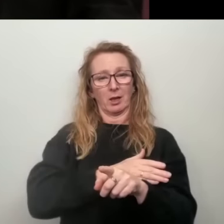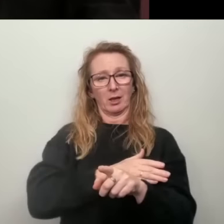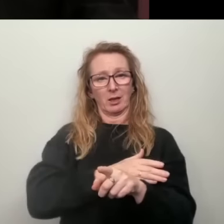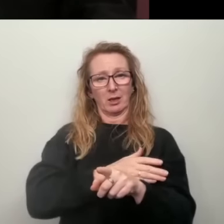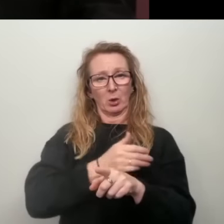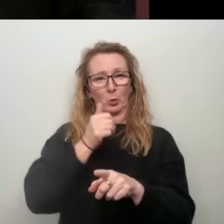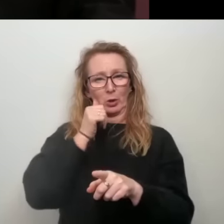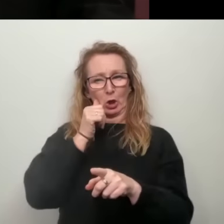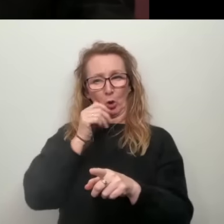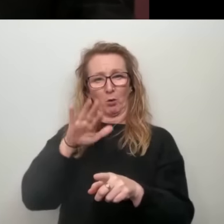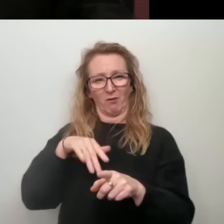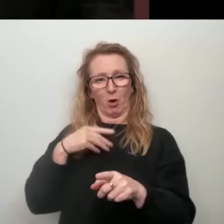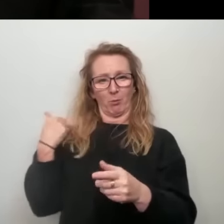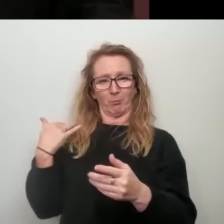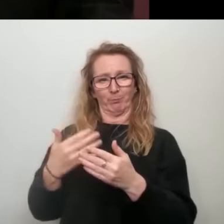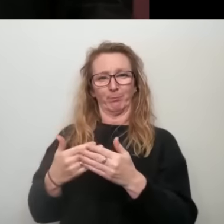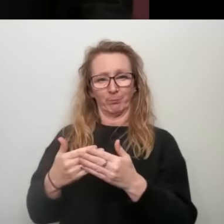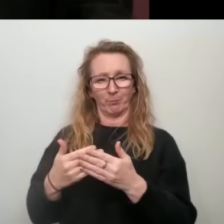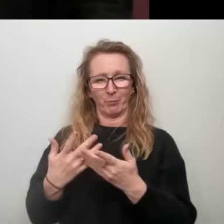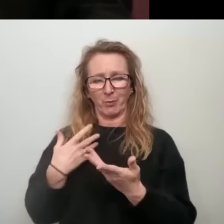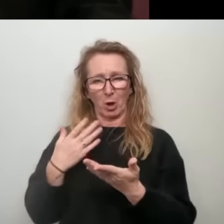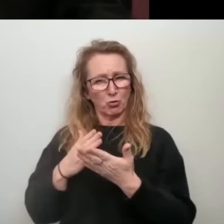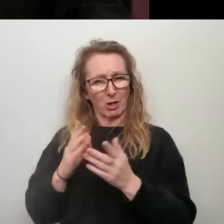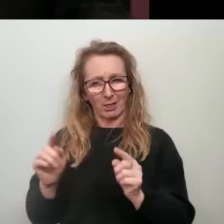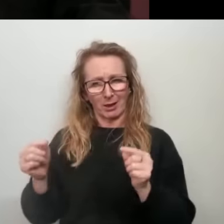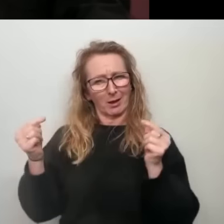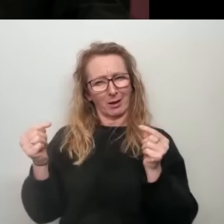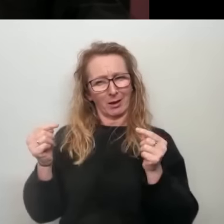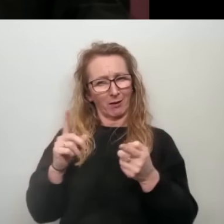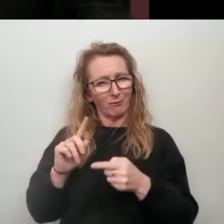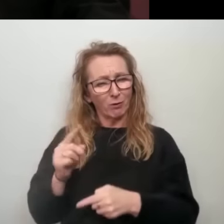to say, is this the first? Because one never knows